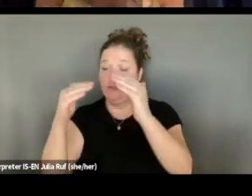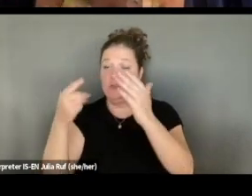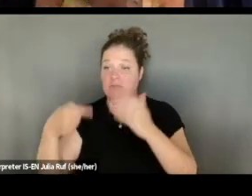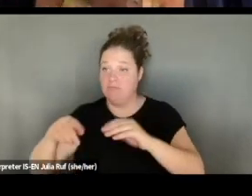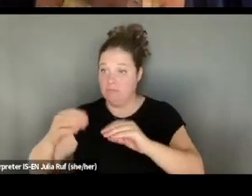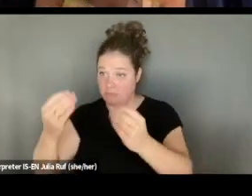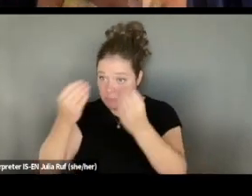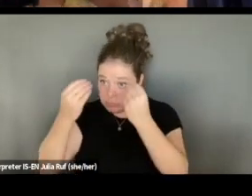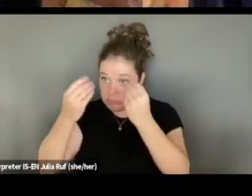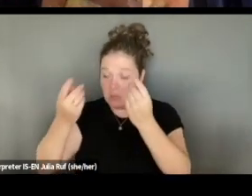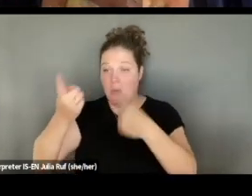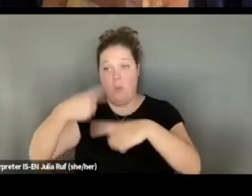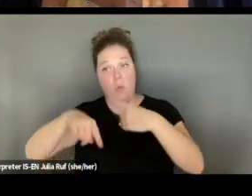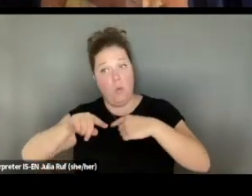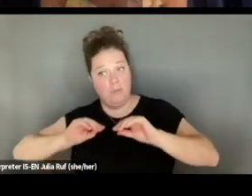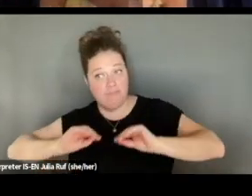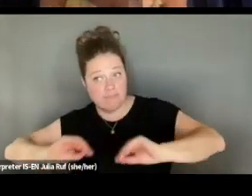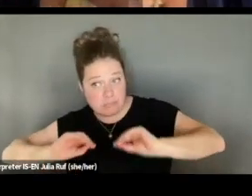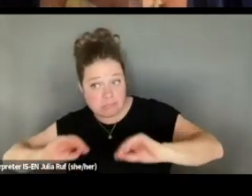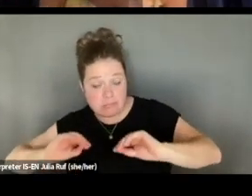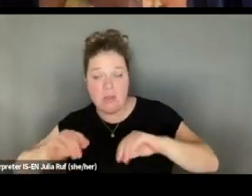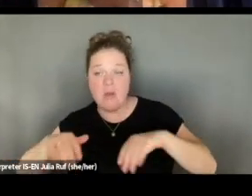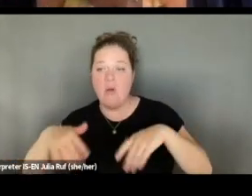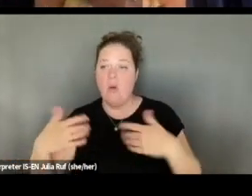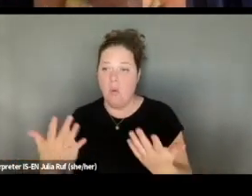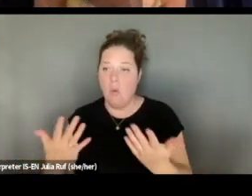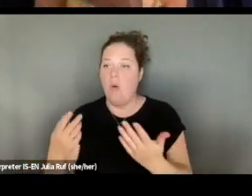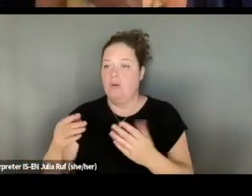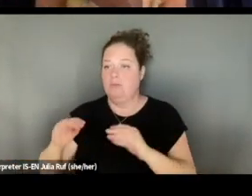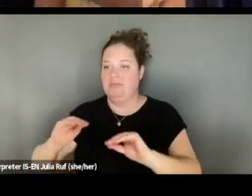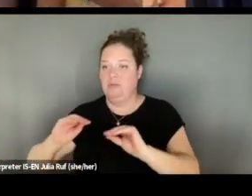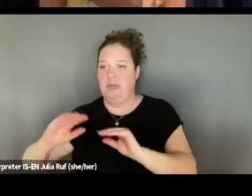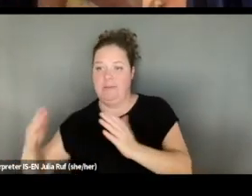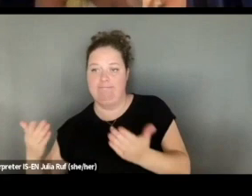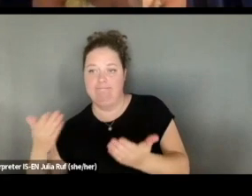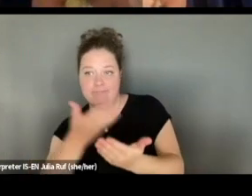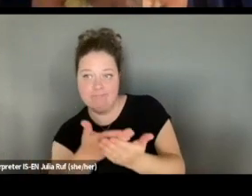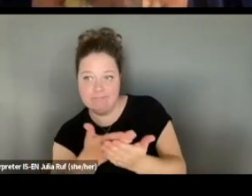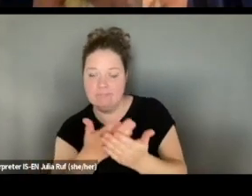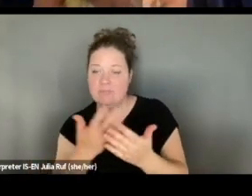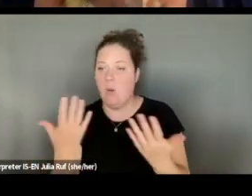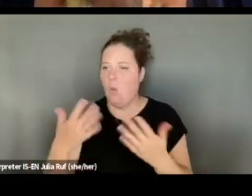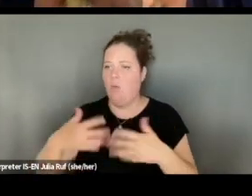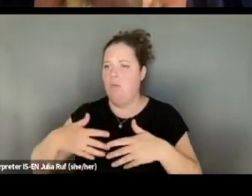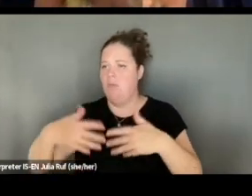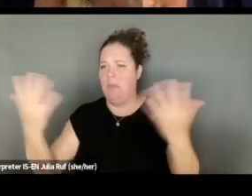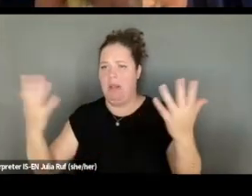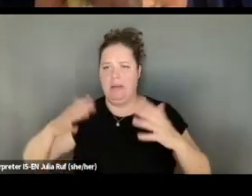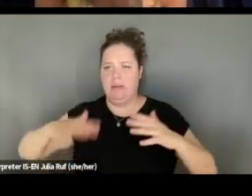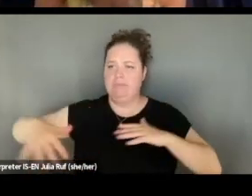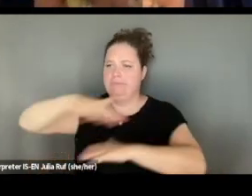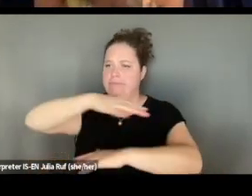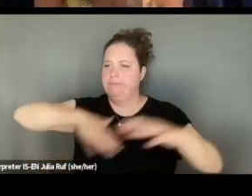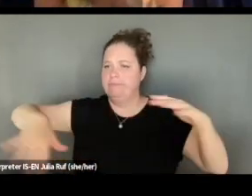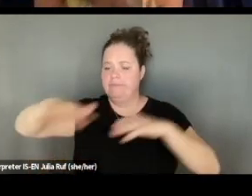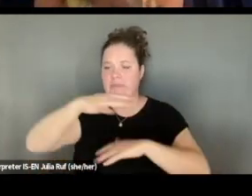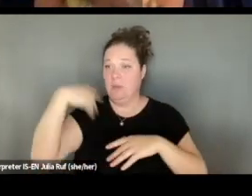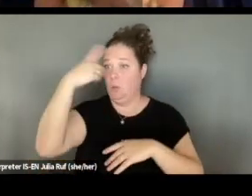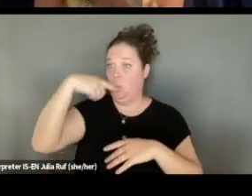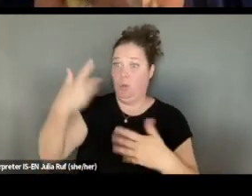training or receiving training for your members, or if you are a training provider of some sort or public sector body, or whoever you are. And we will